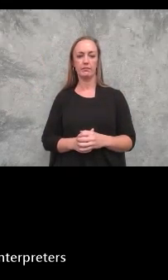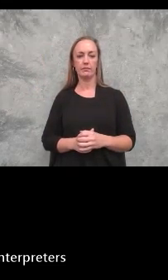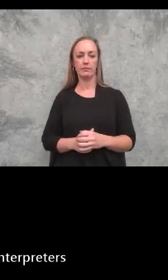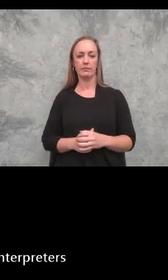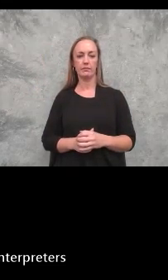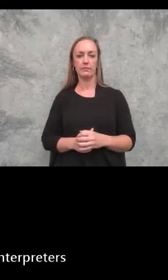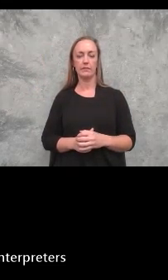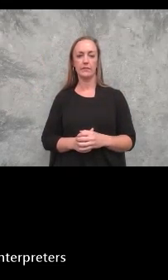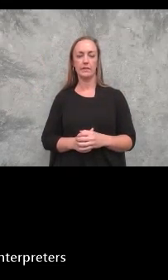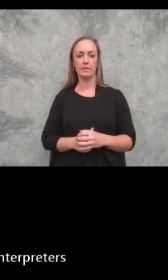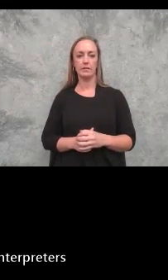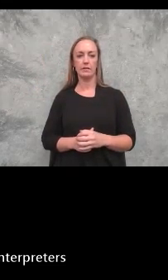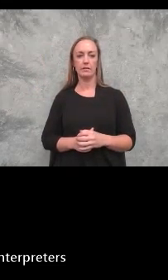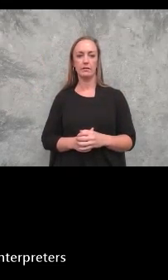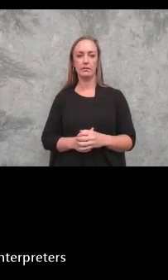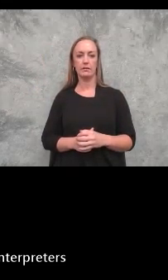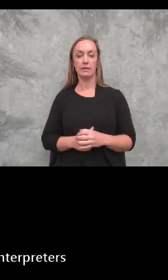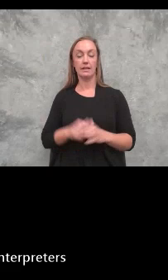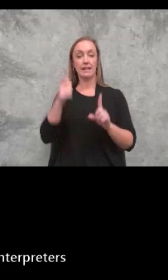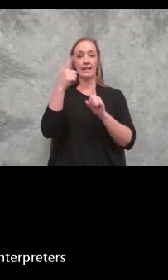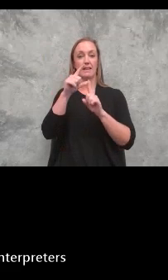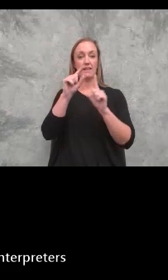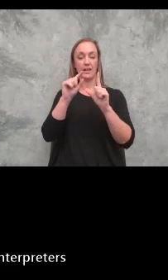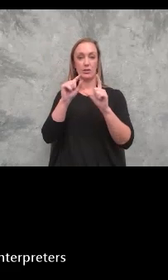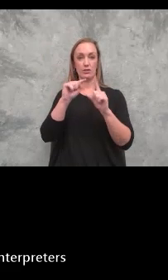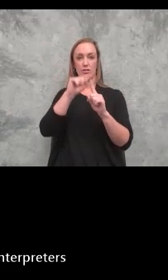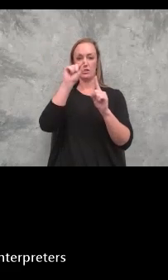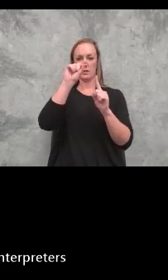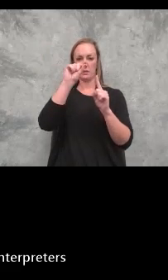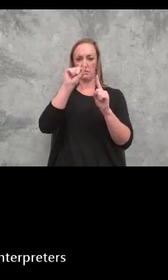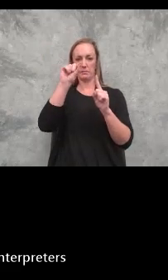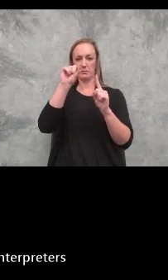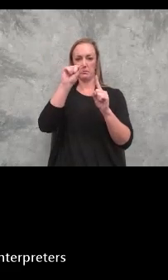The little tags on the ends of letters make it hard for a screen reader to read